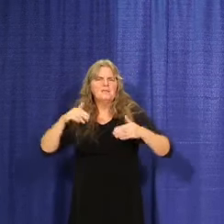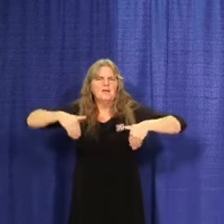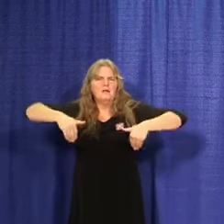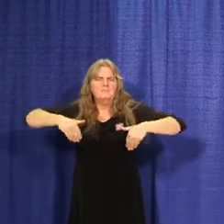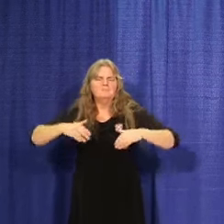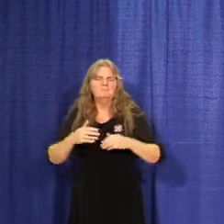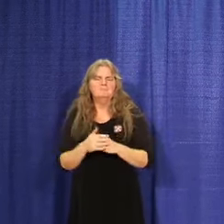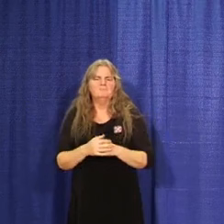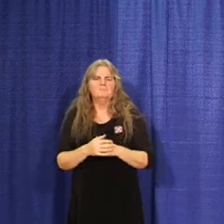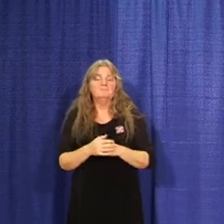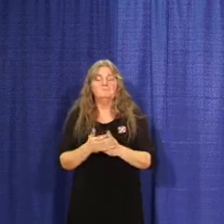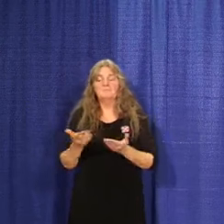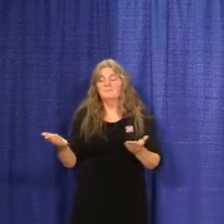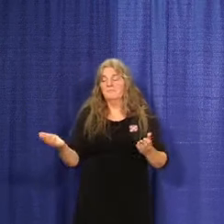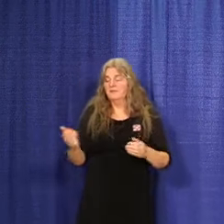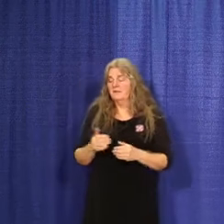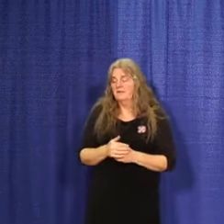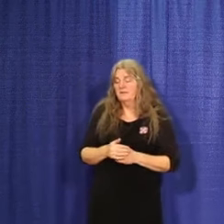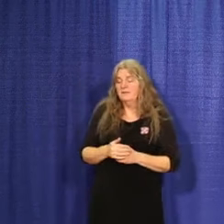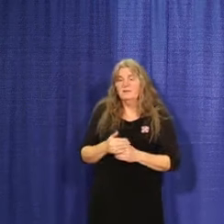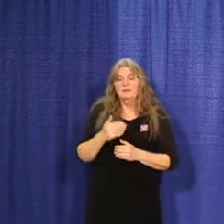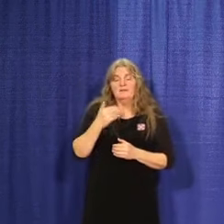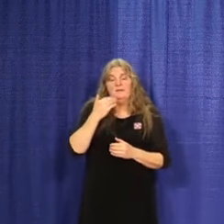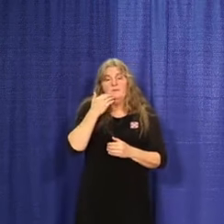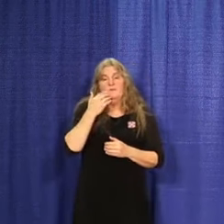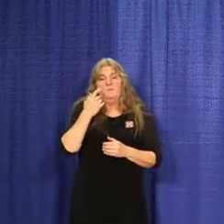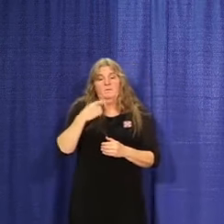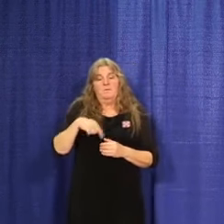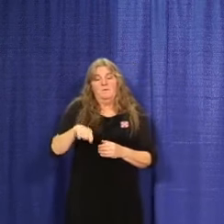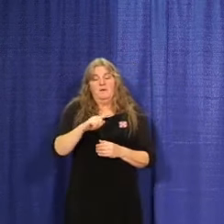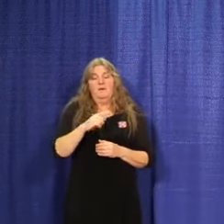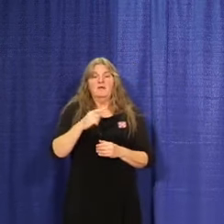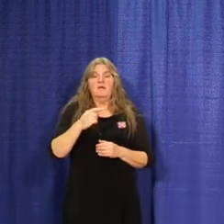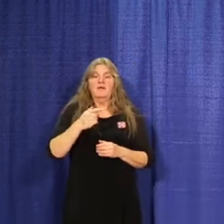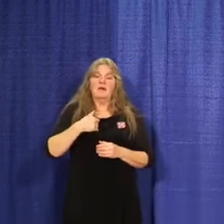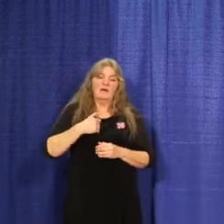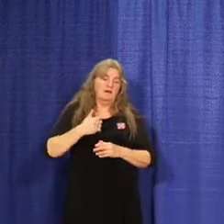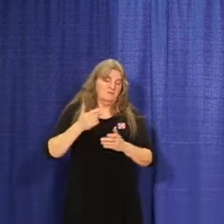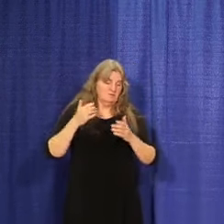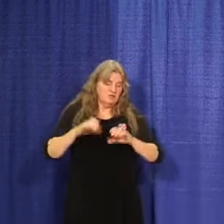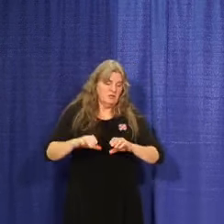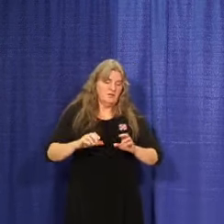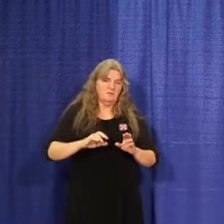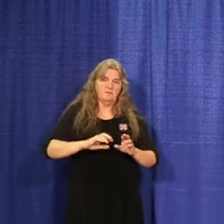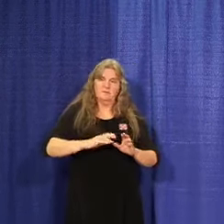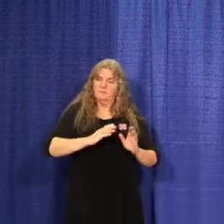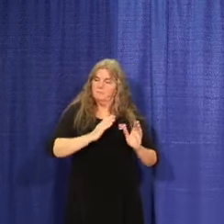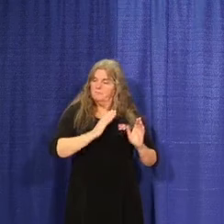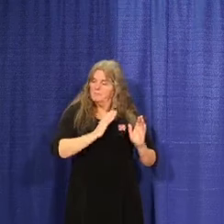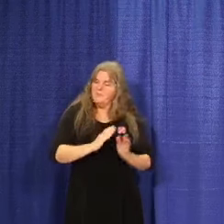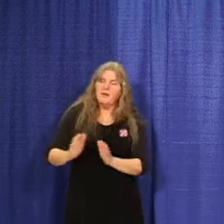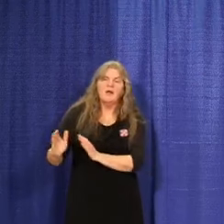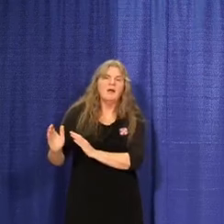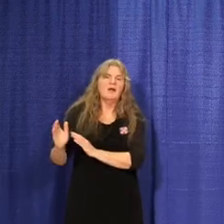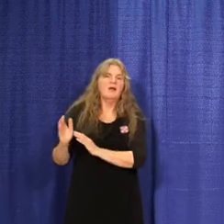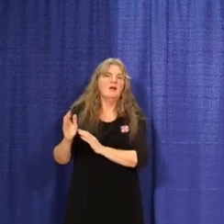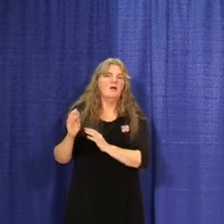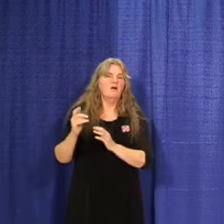us that we have this chance to stay well-prepared. We have this chance to review how well we are complying with COVID risk.